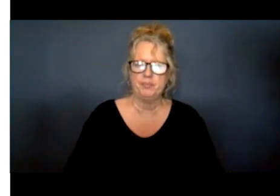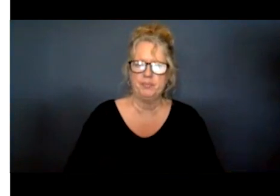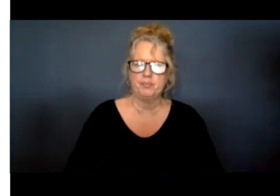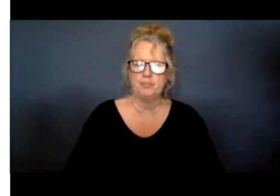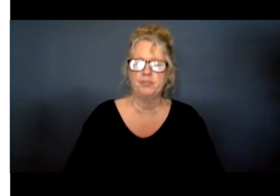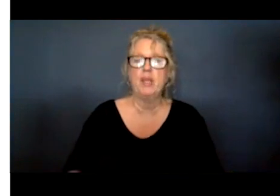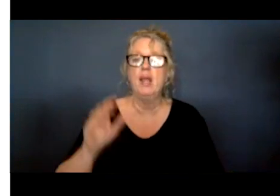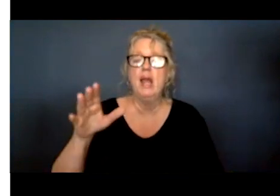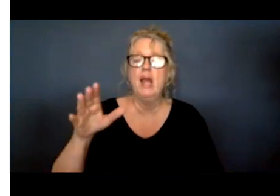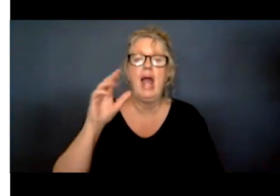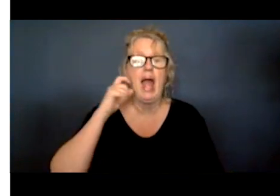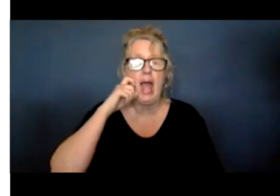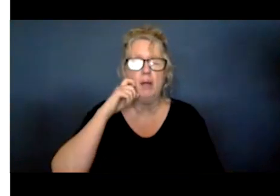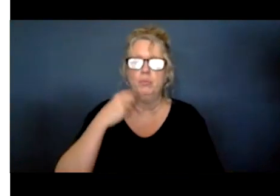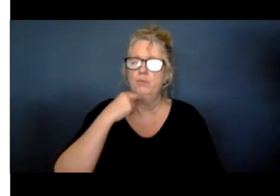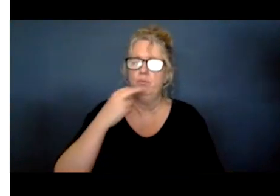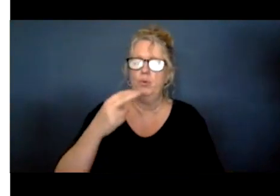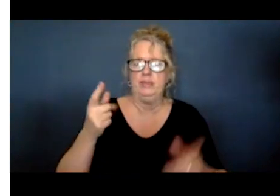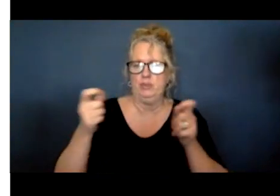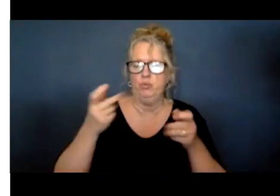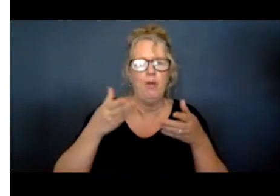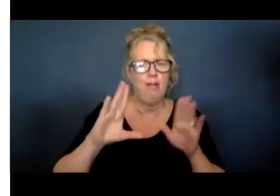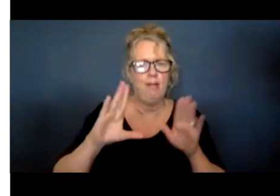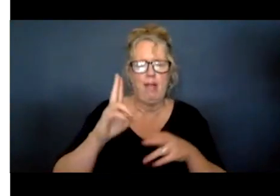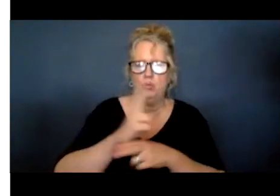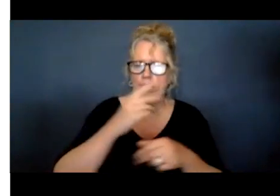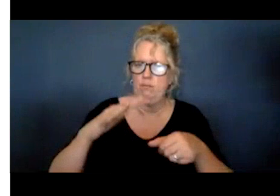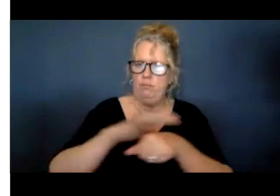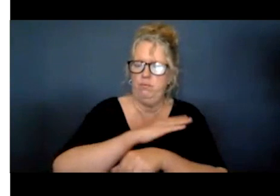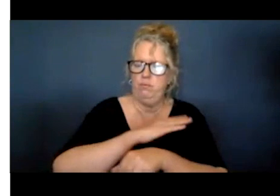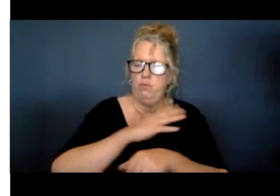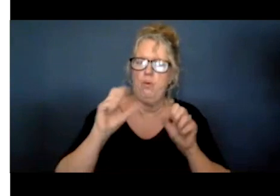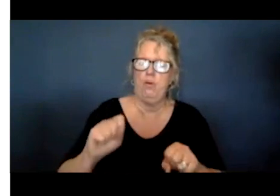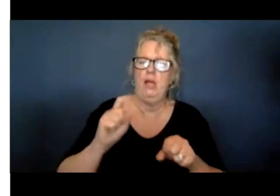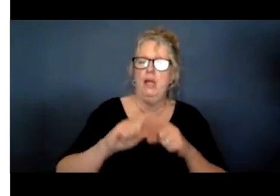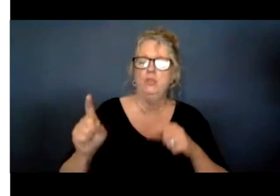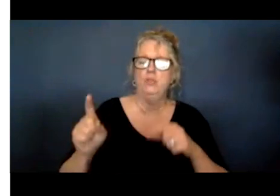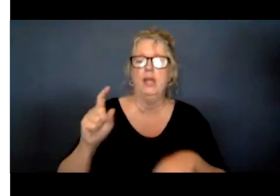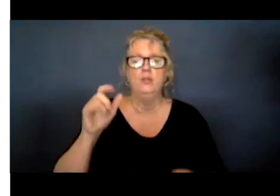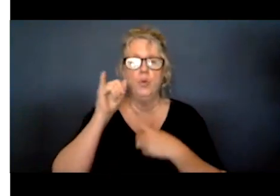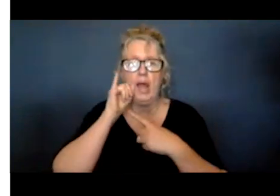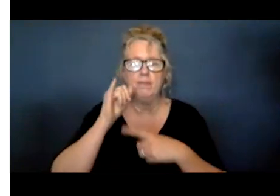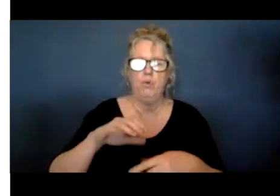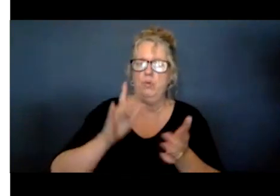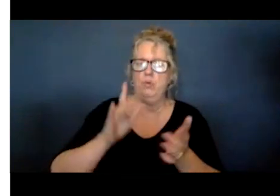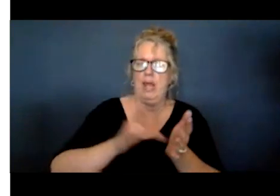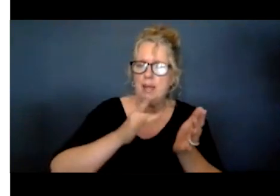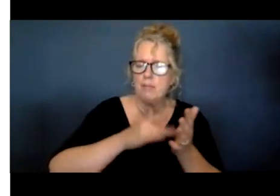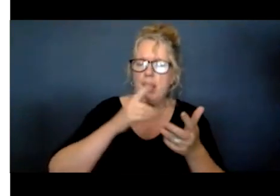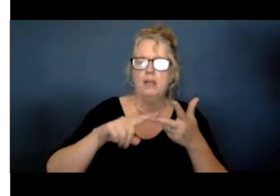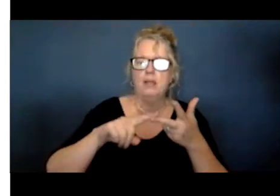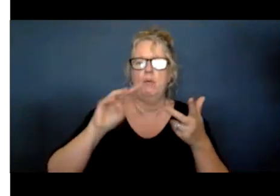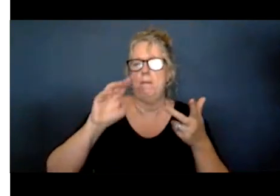Apple Voice Control allows users to fully operate an iPhone, iPad, or Mac using only